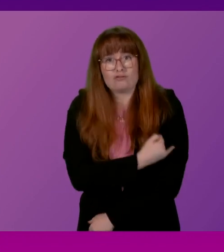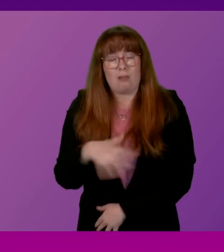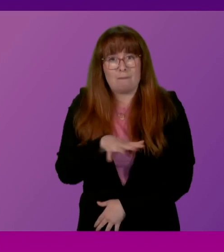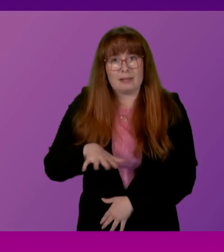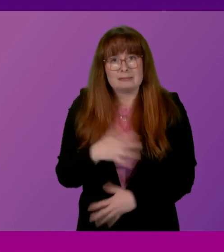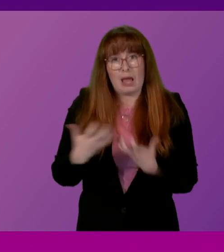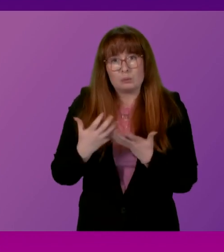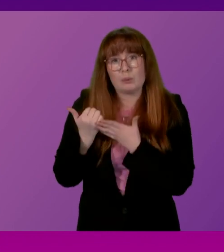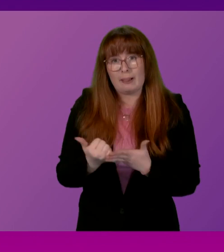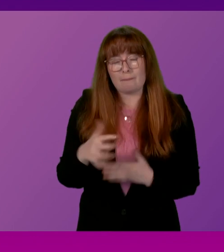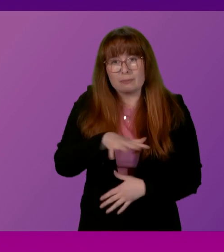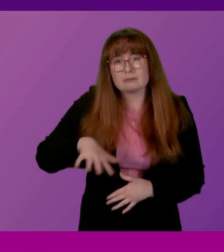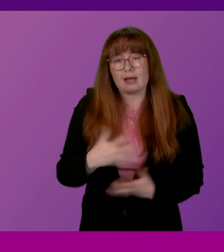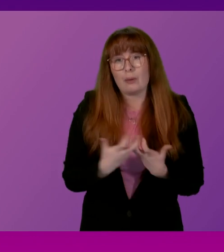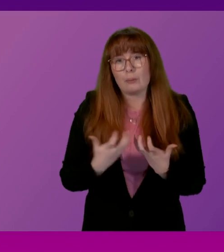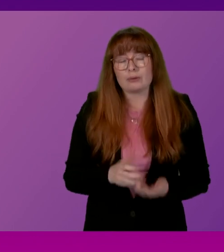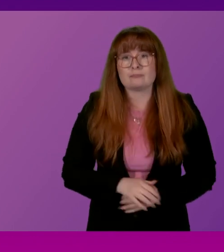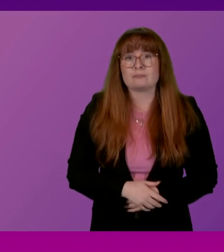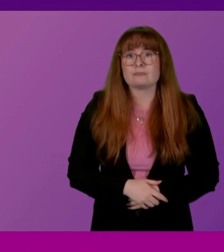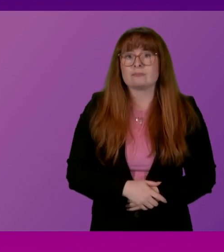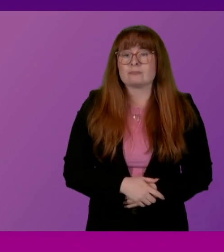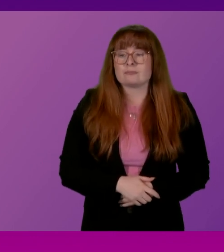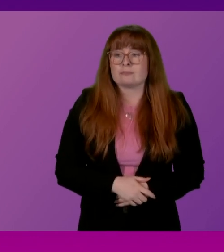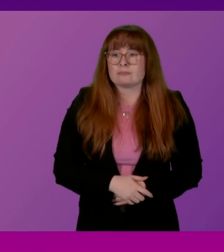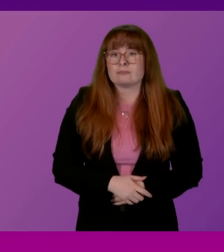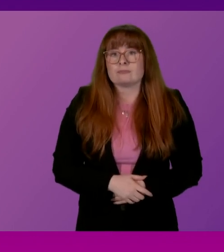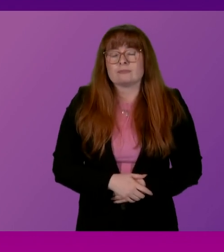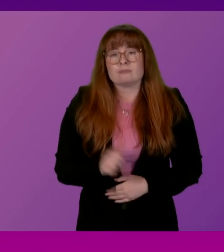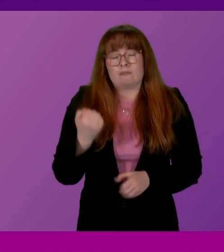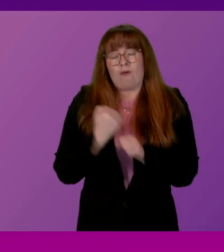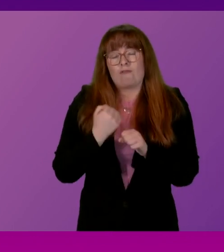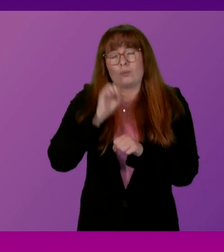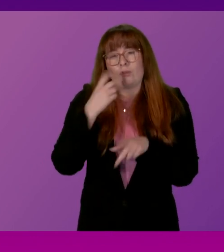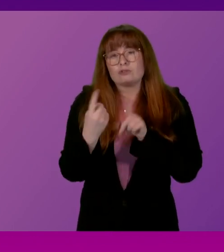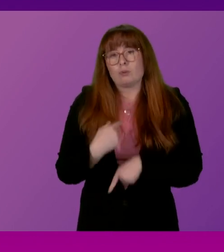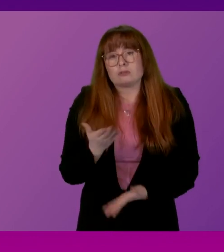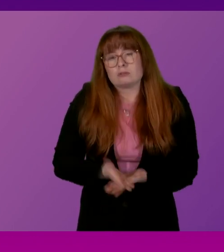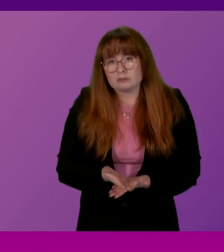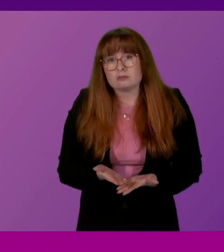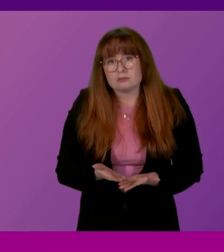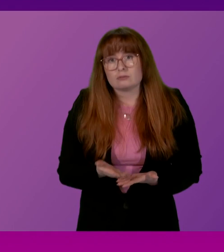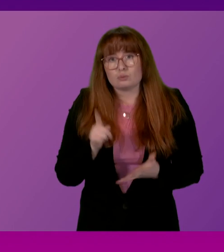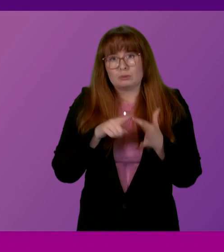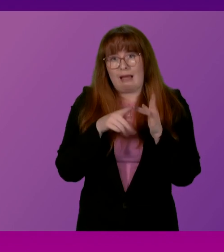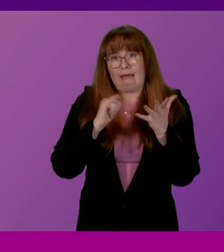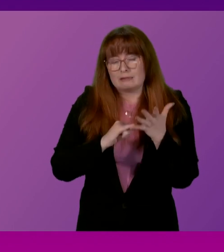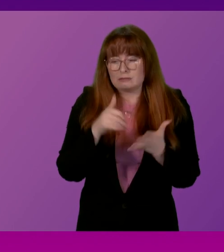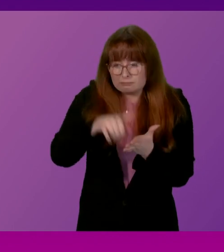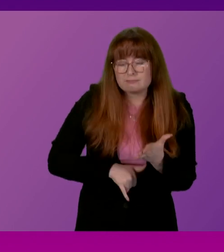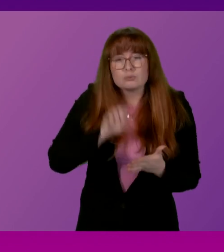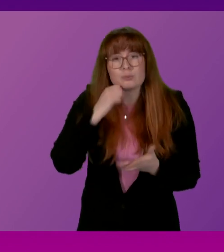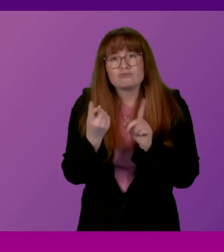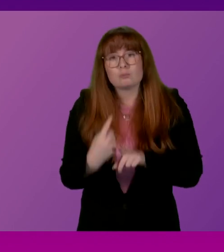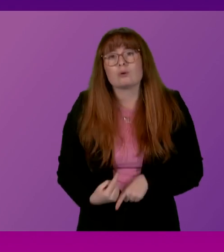The Government will respond to the EIS and other trade unions more formally, but we have